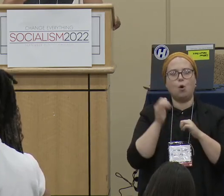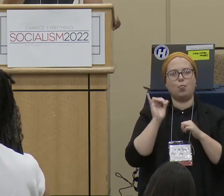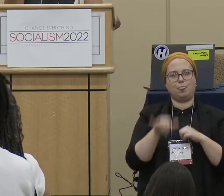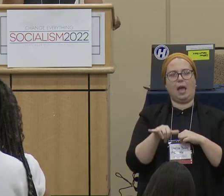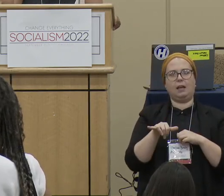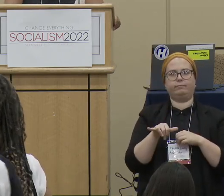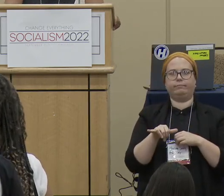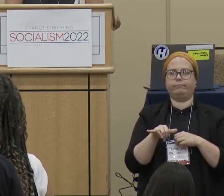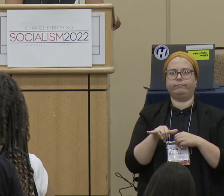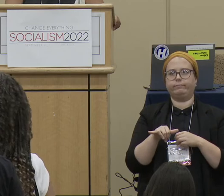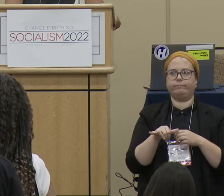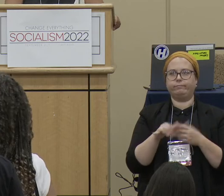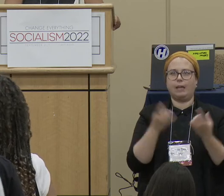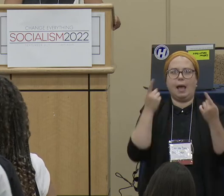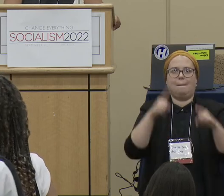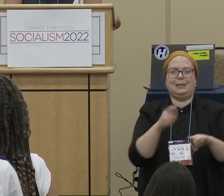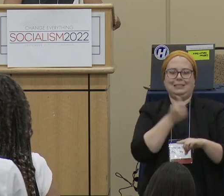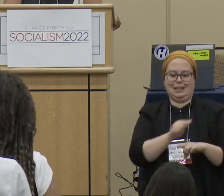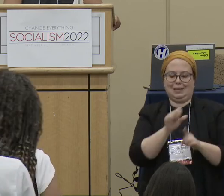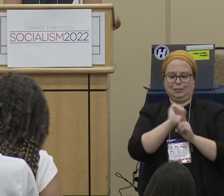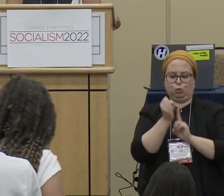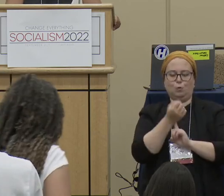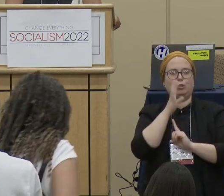how we do and how that manifests in any situation will